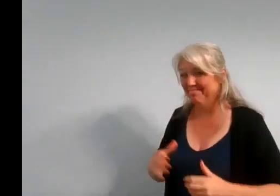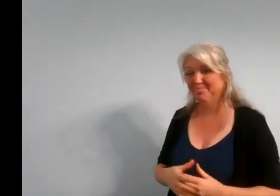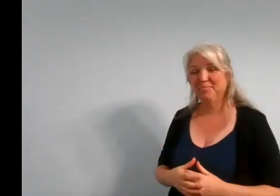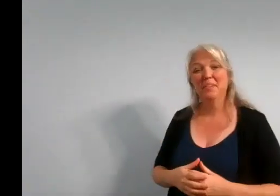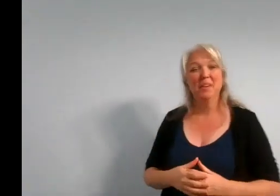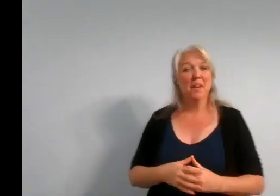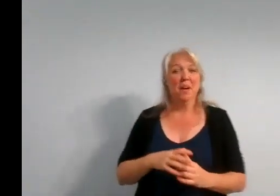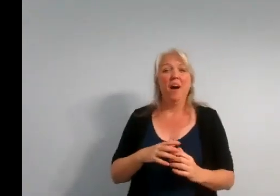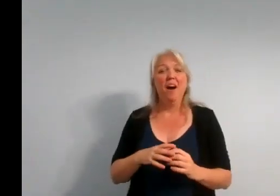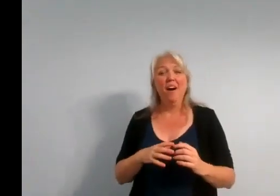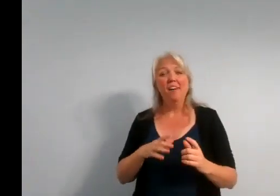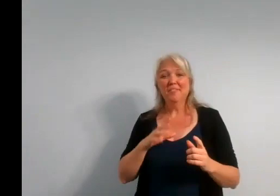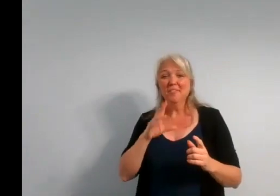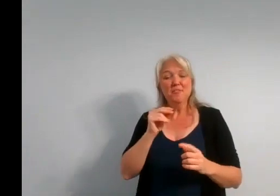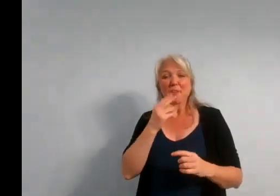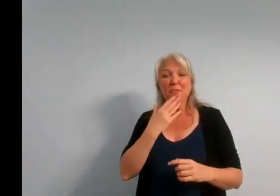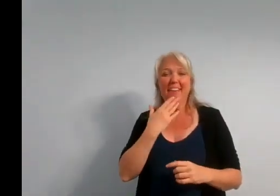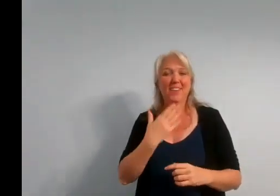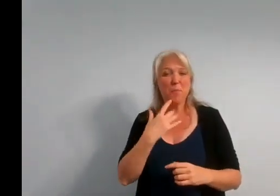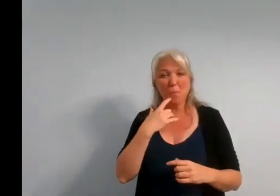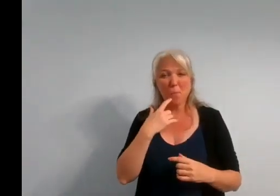“No, thank you,” I said. “Not right now.”